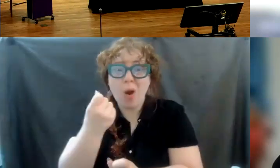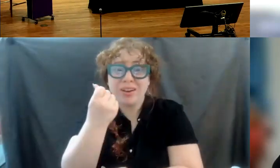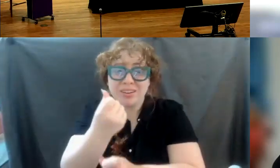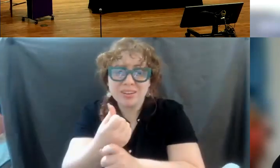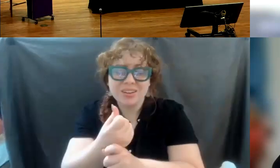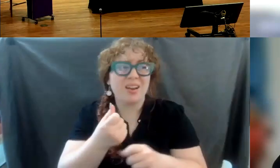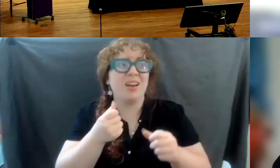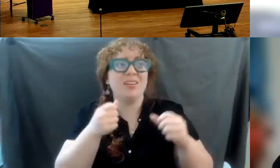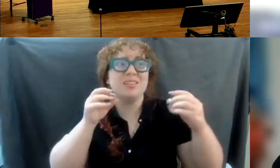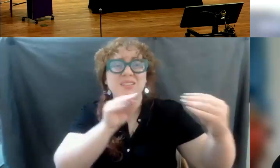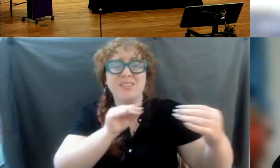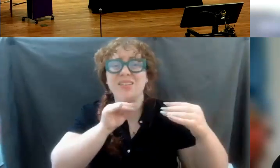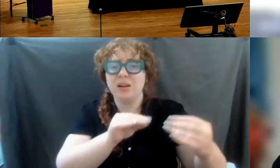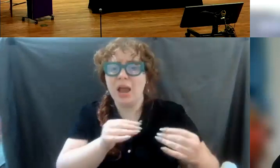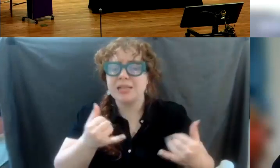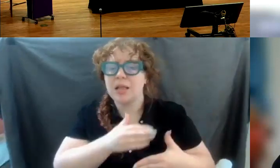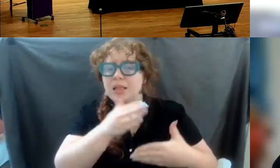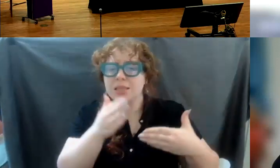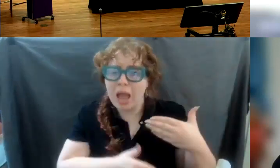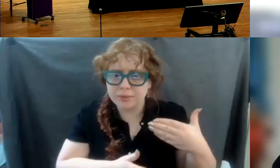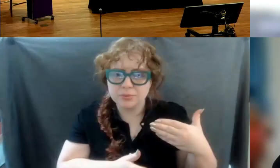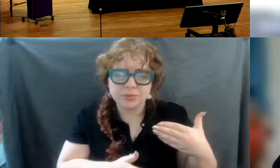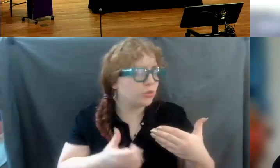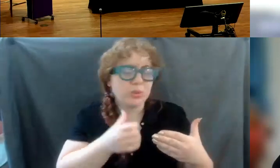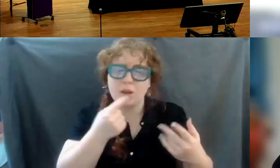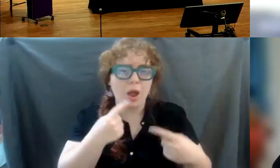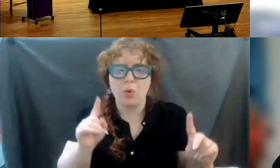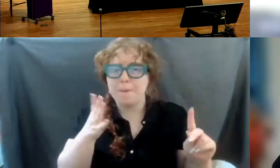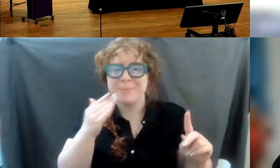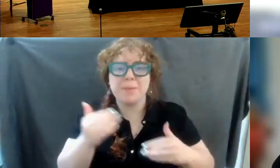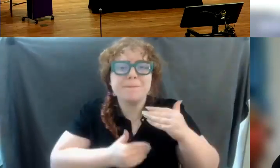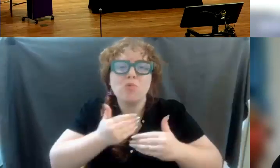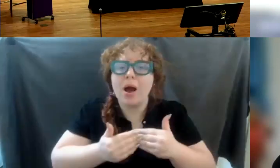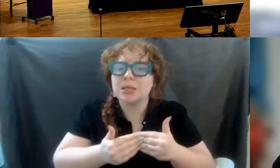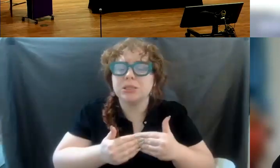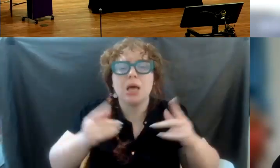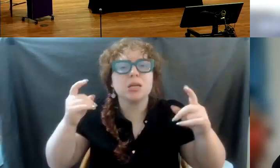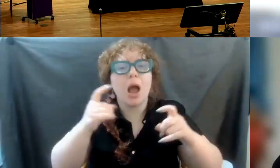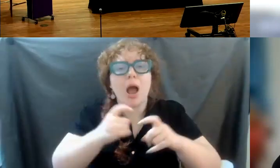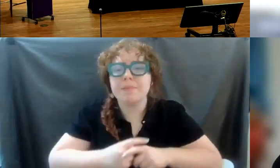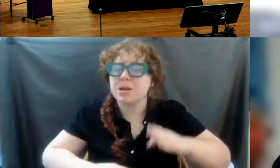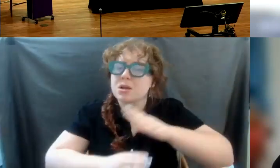barriers to deter you from, want to go through the process. So I just I one of my biggest things